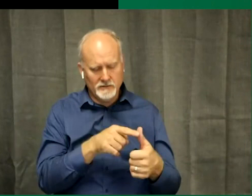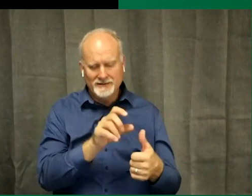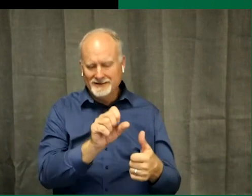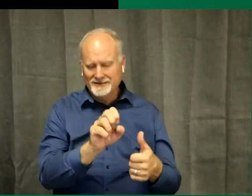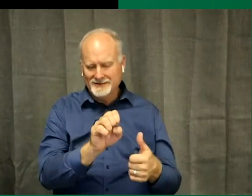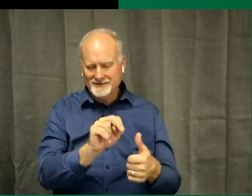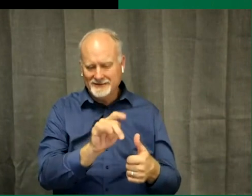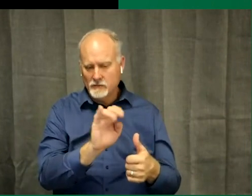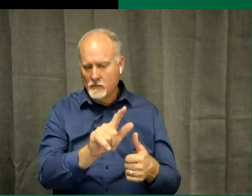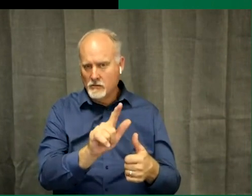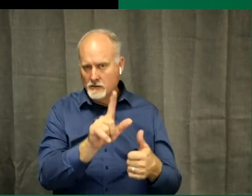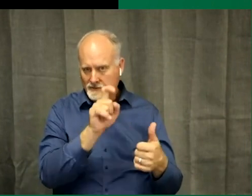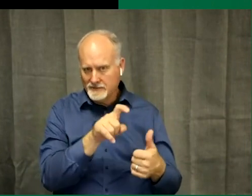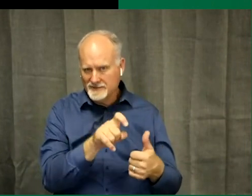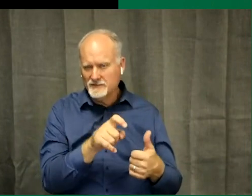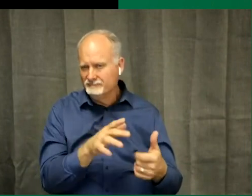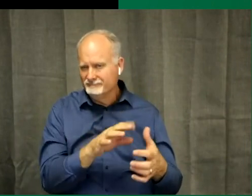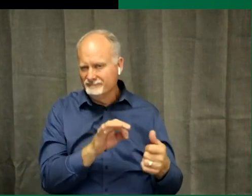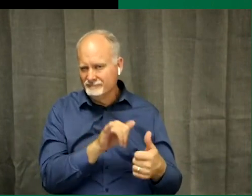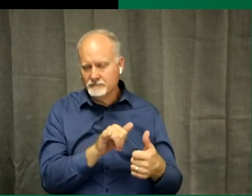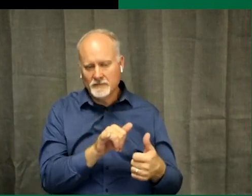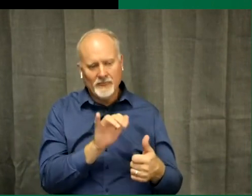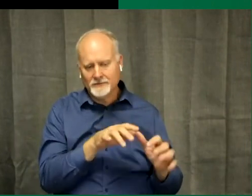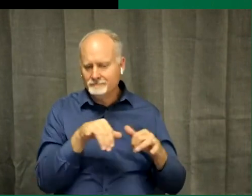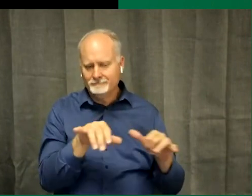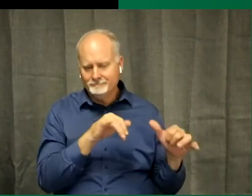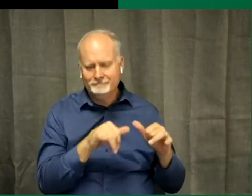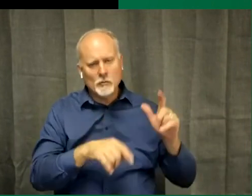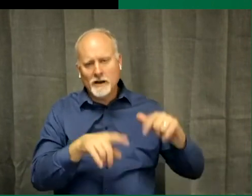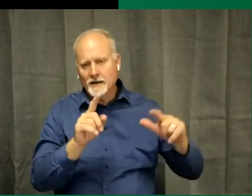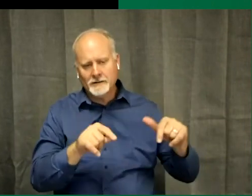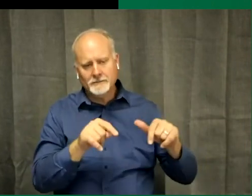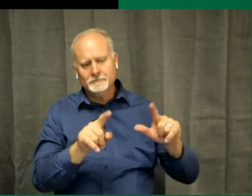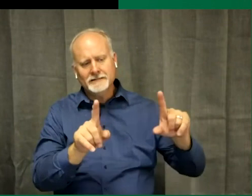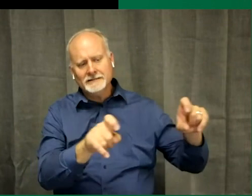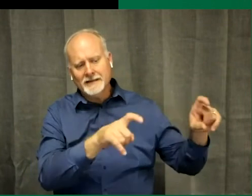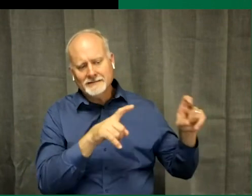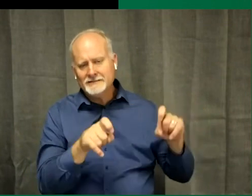you heard about that is a systematic randomized sampling of a set percentage of a population